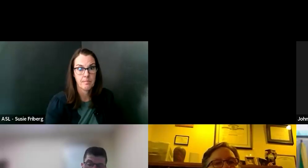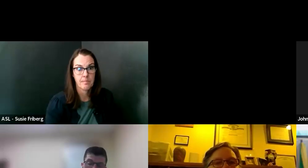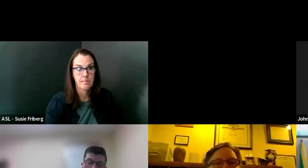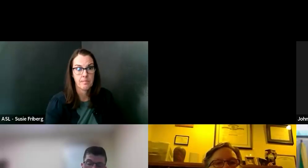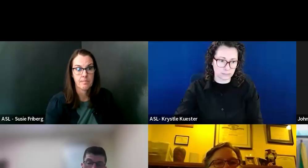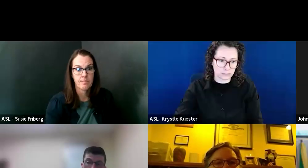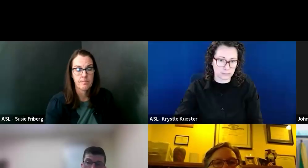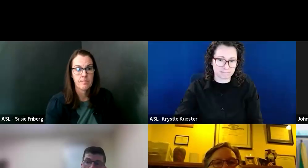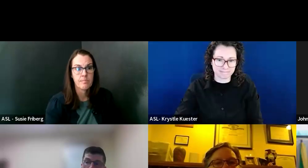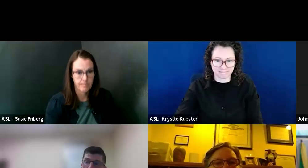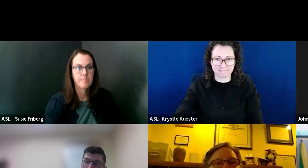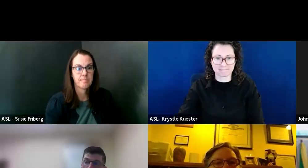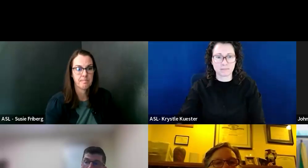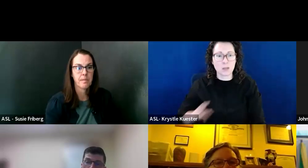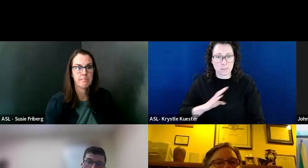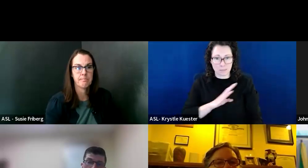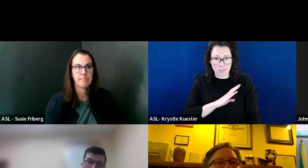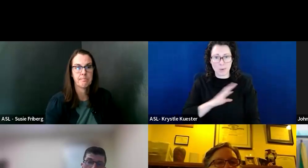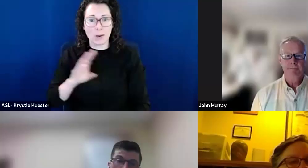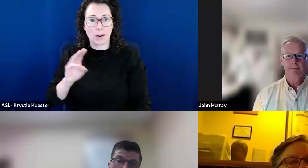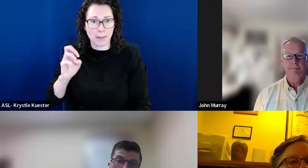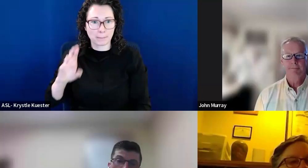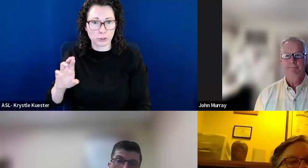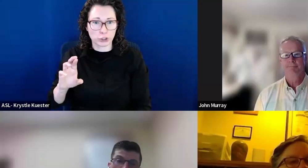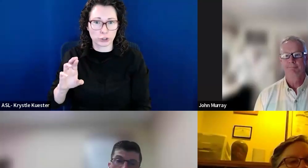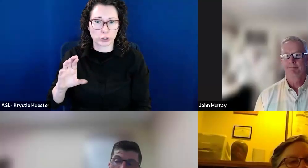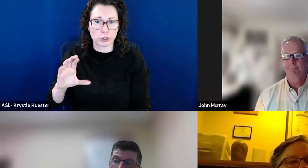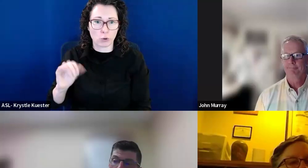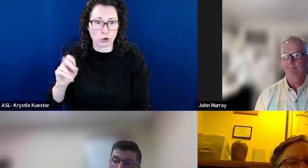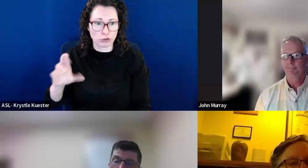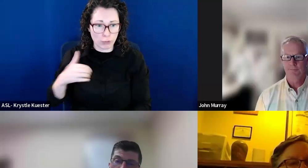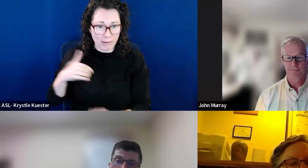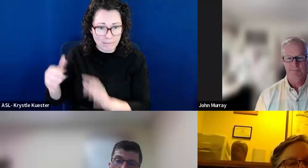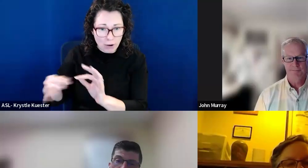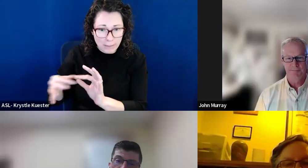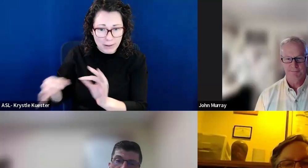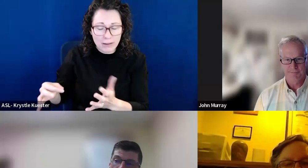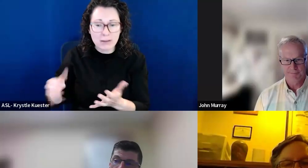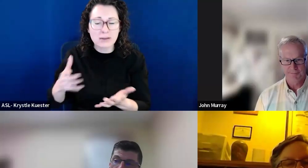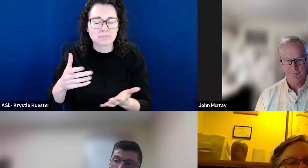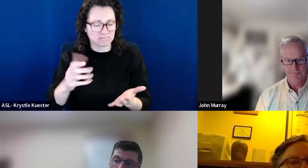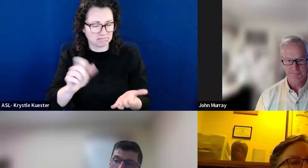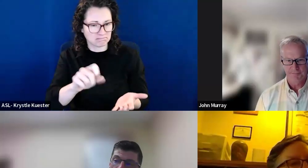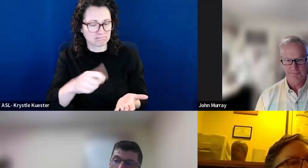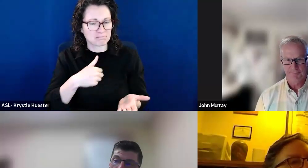Uh board member Coder, did you have a question or comment? Uh I was just going to ask um about more